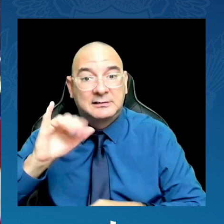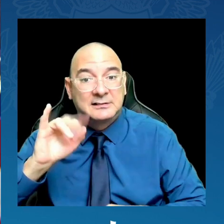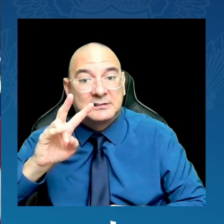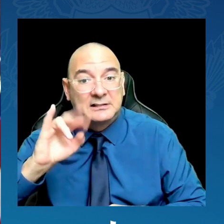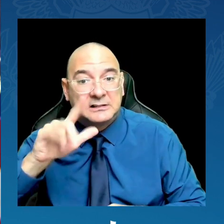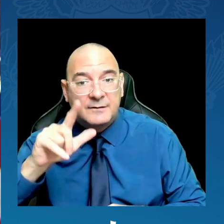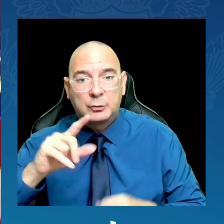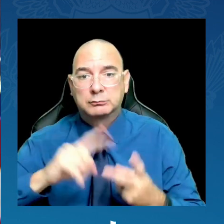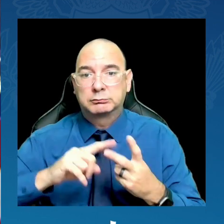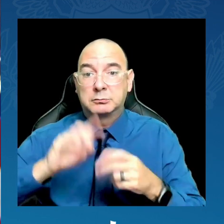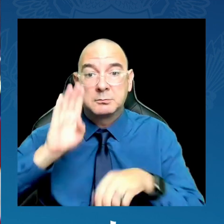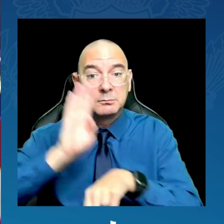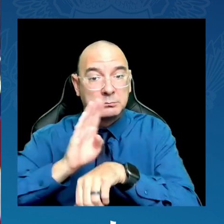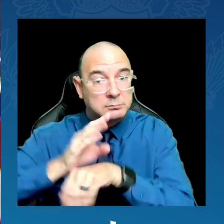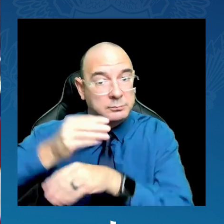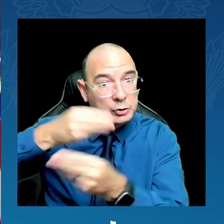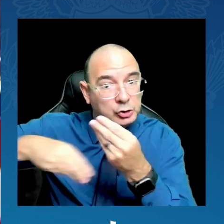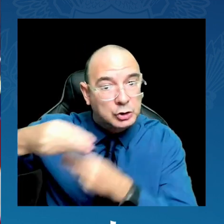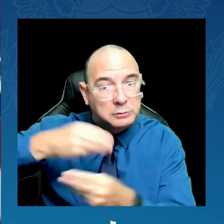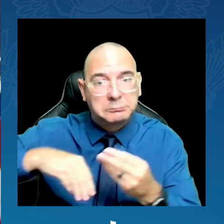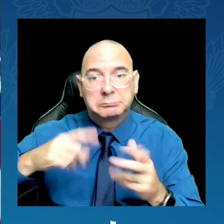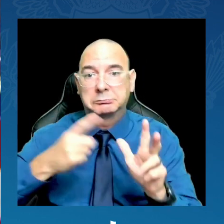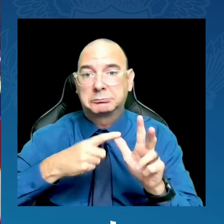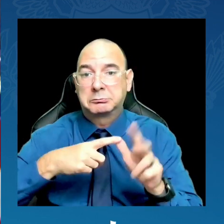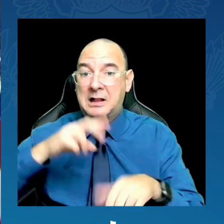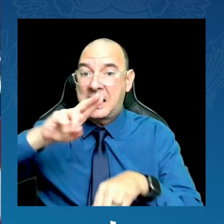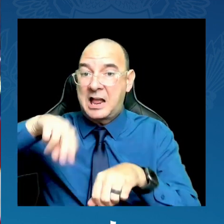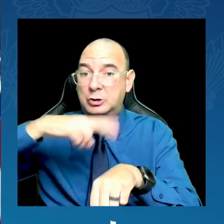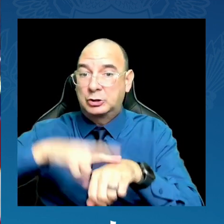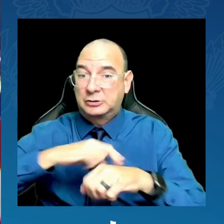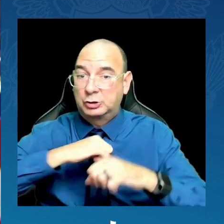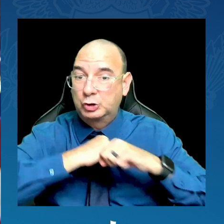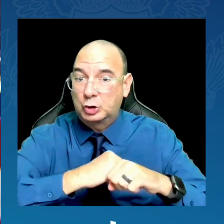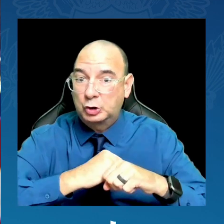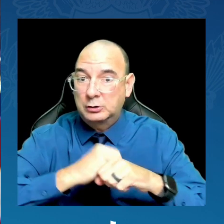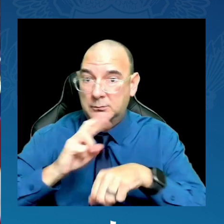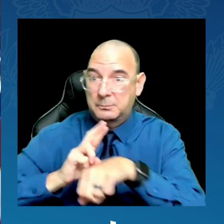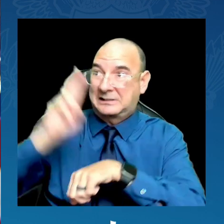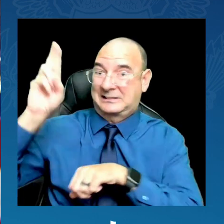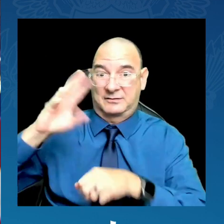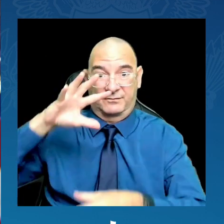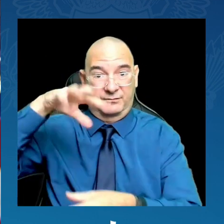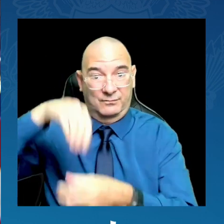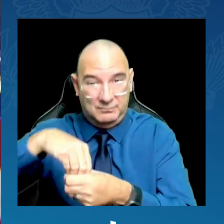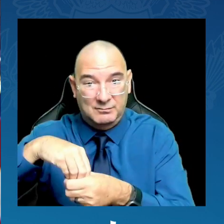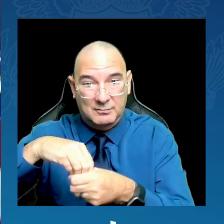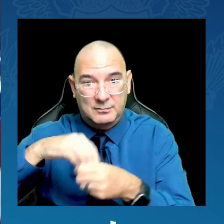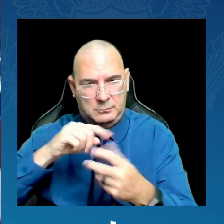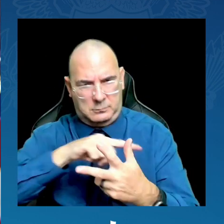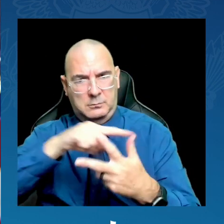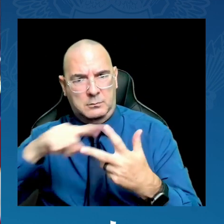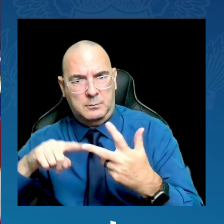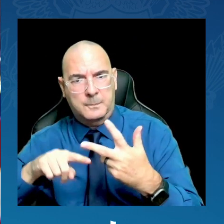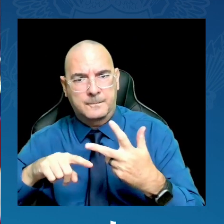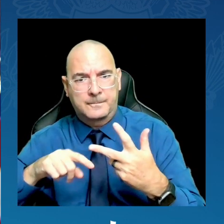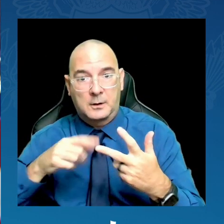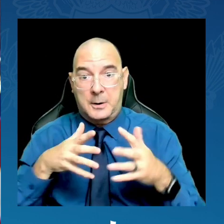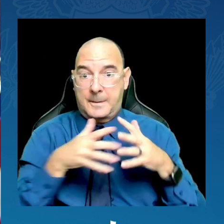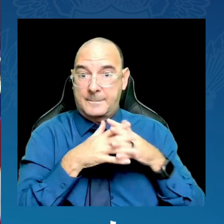and national security space activities so that America may continue to use space